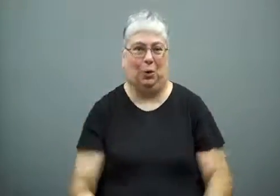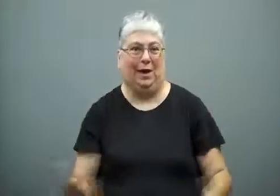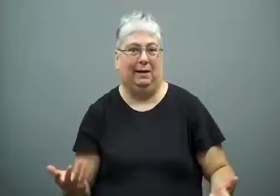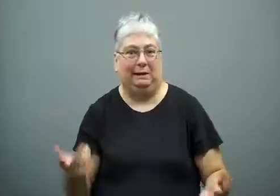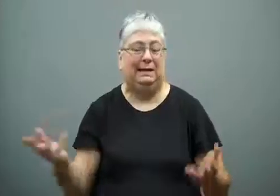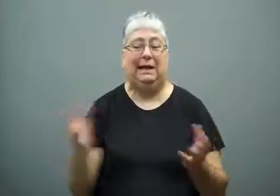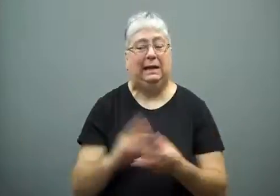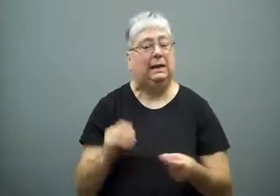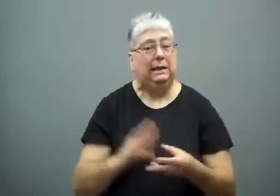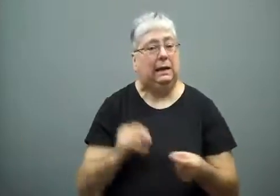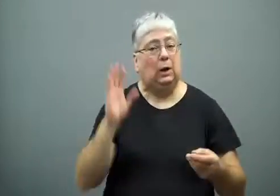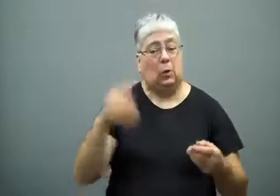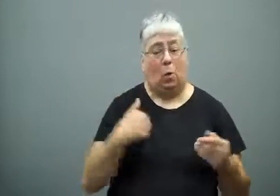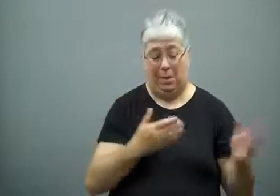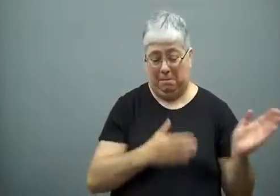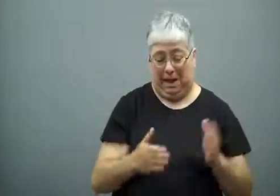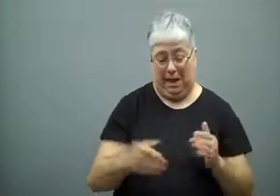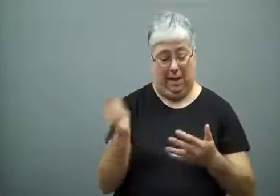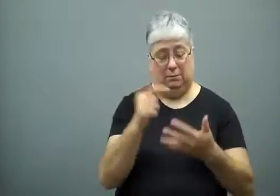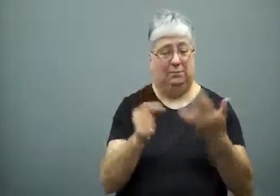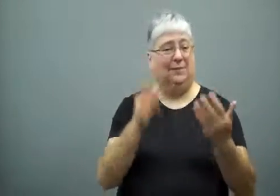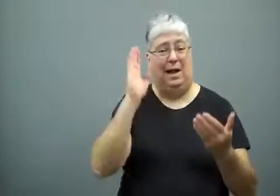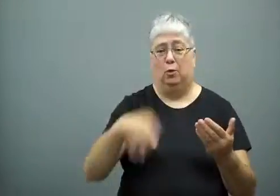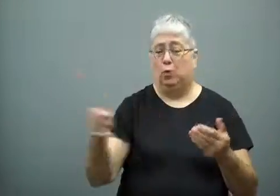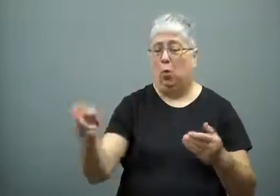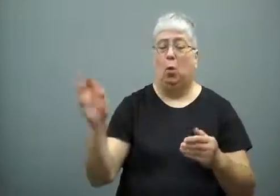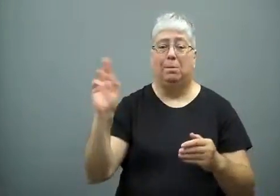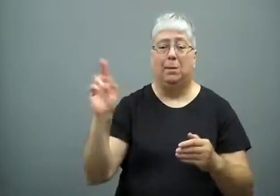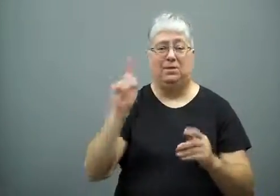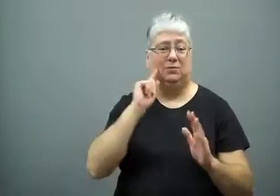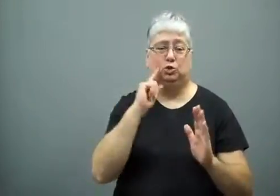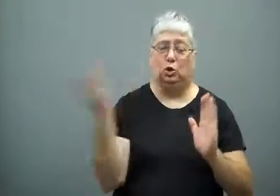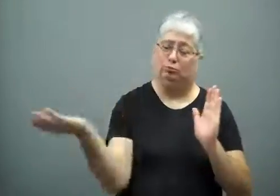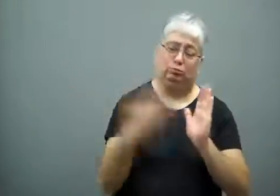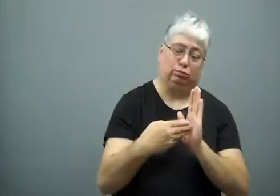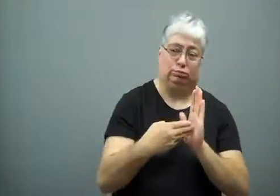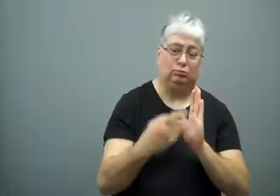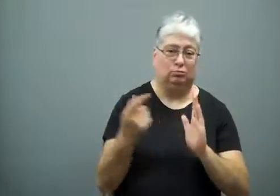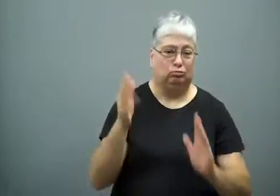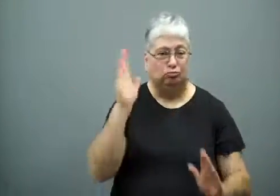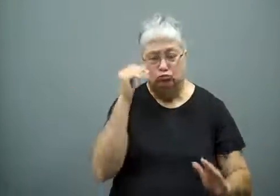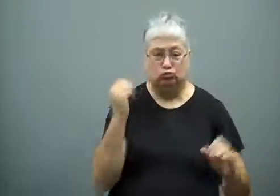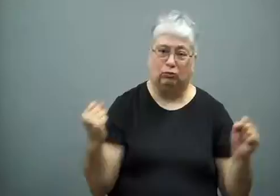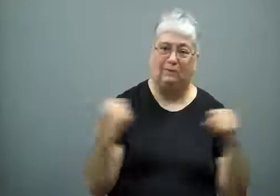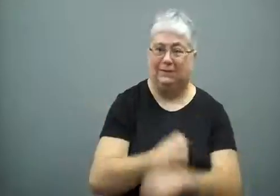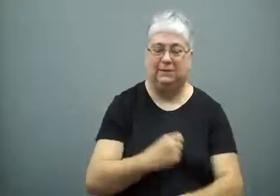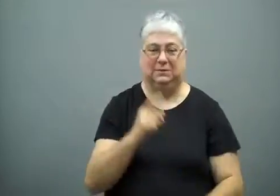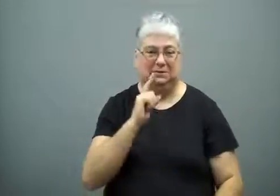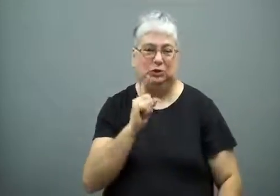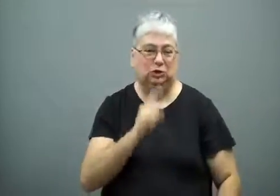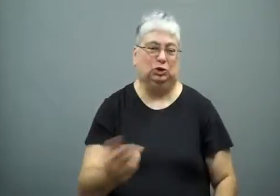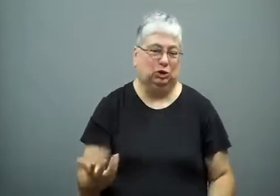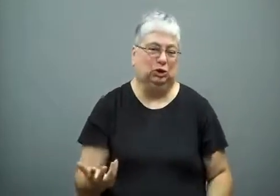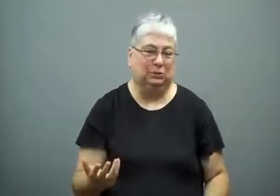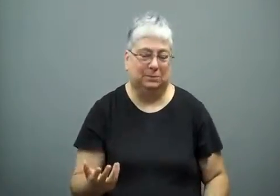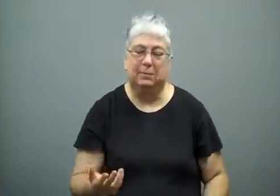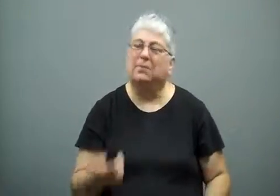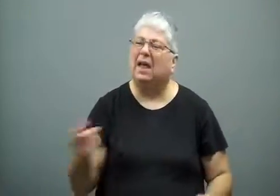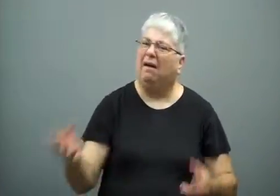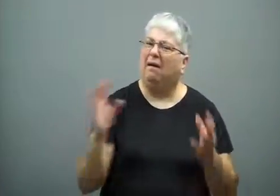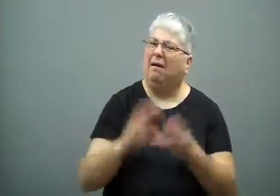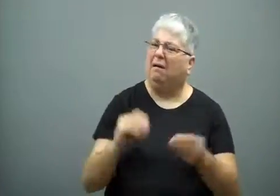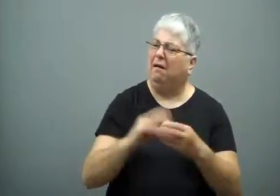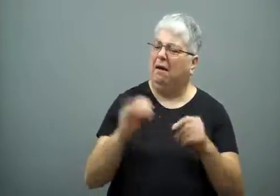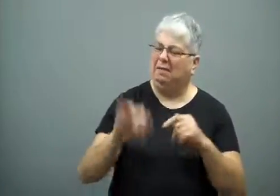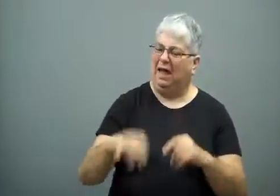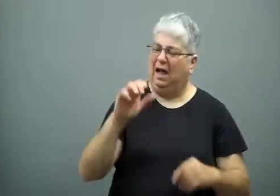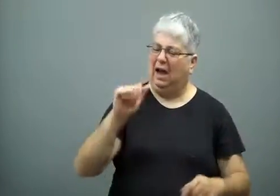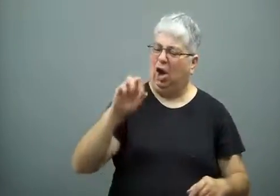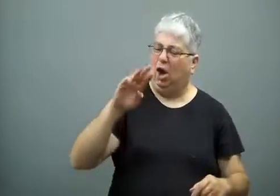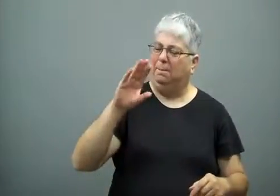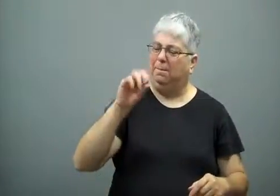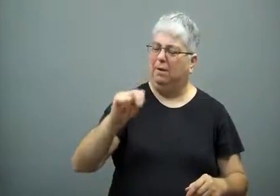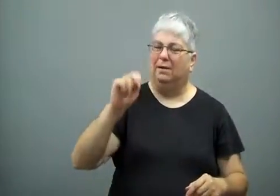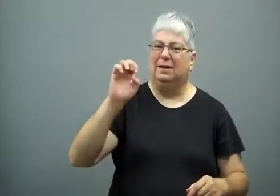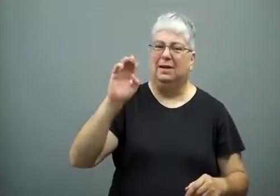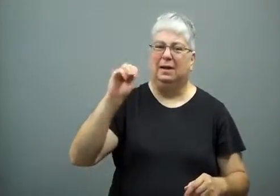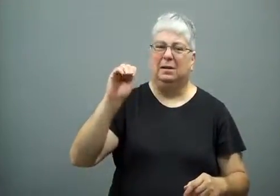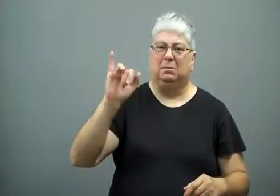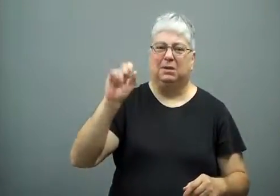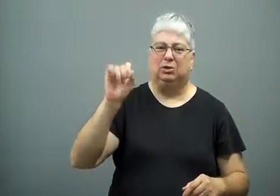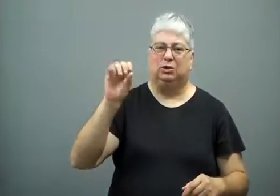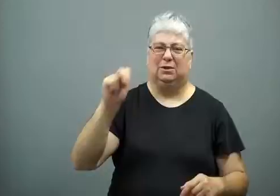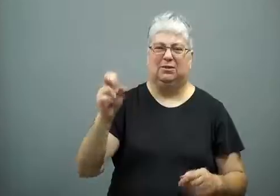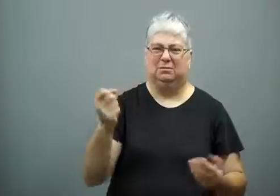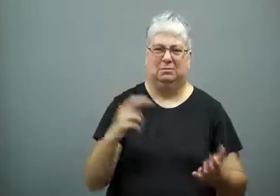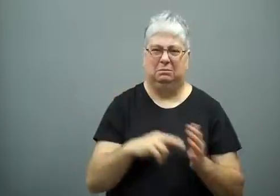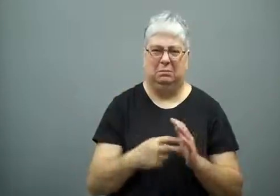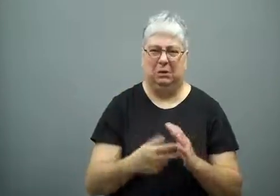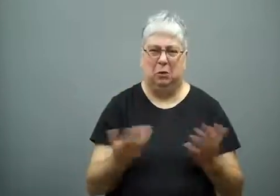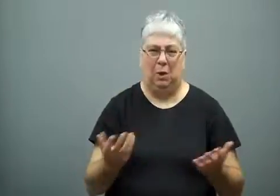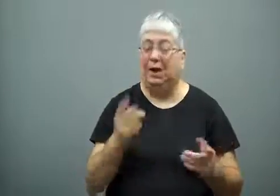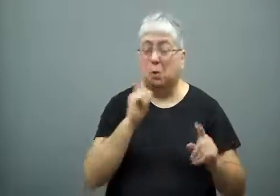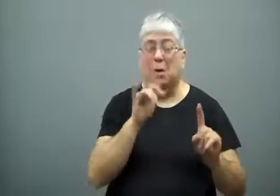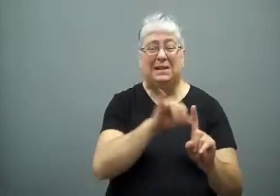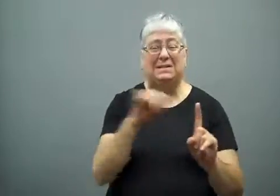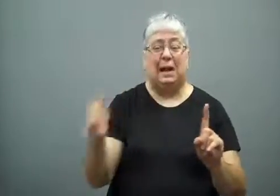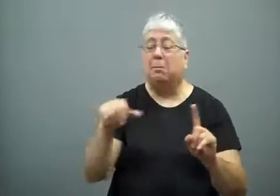He said he knew he would meet stiff opposition from the Republicans.